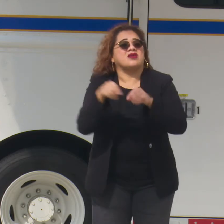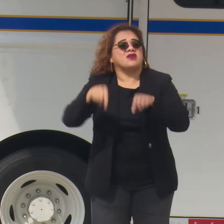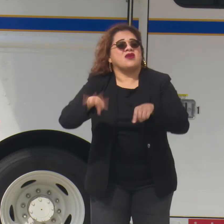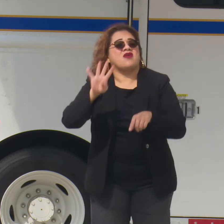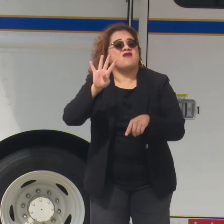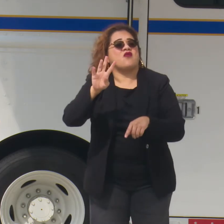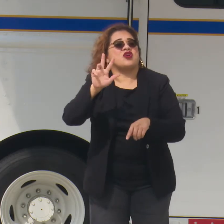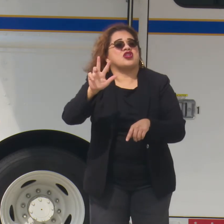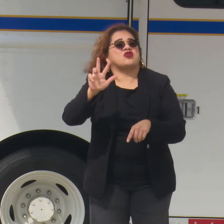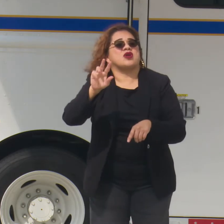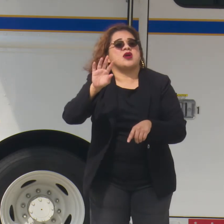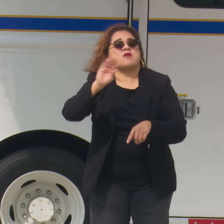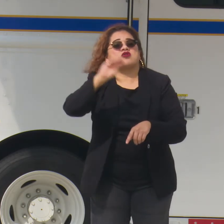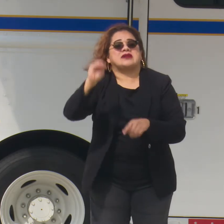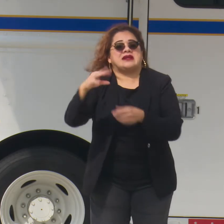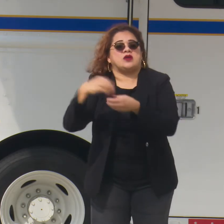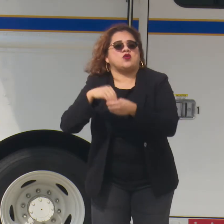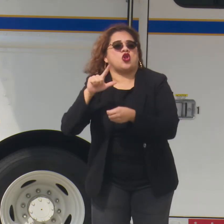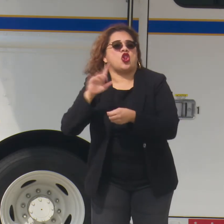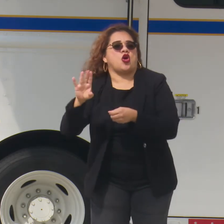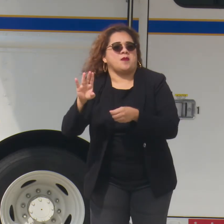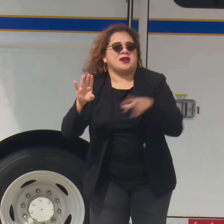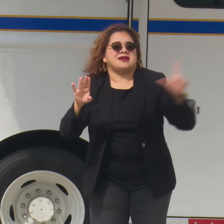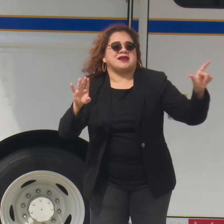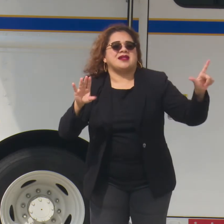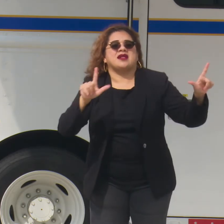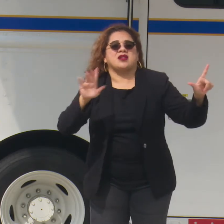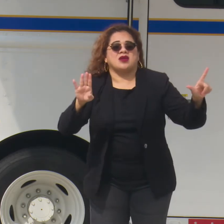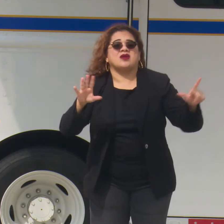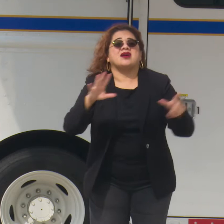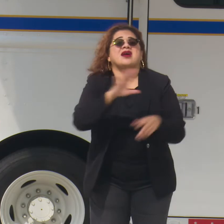The positive rate of infection amongst African Americans is 80 percent